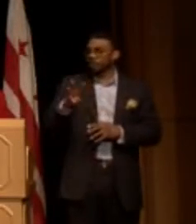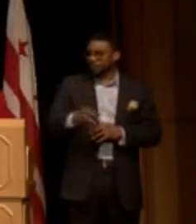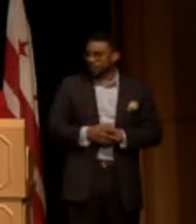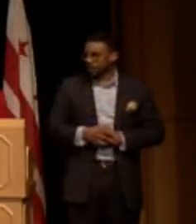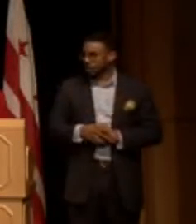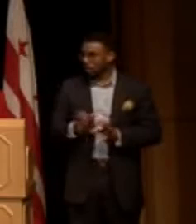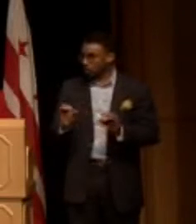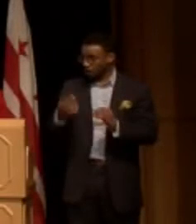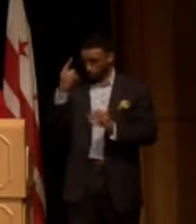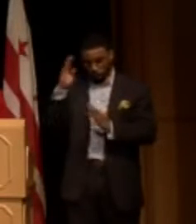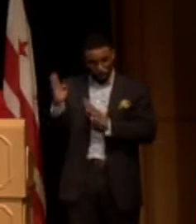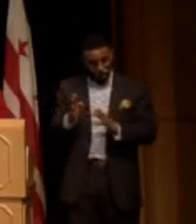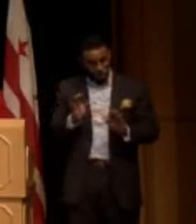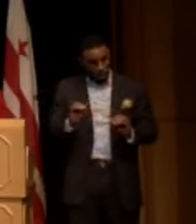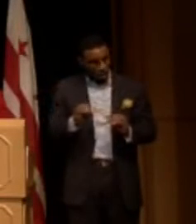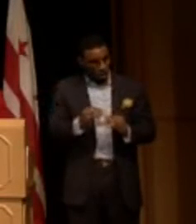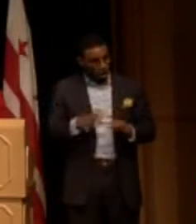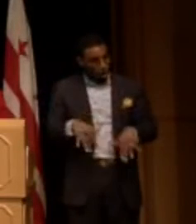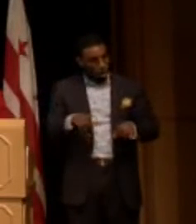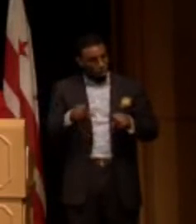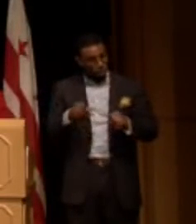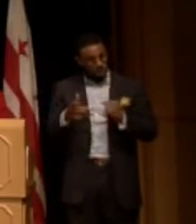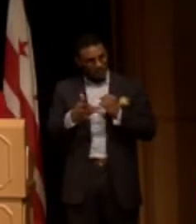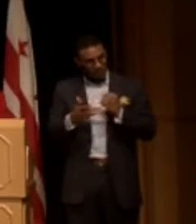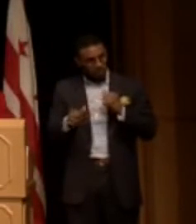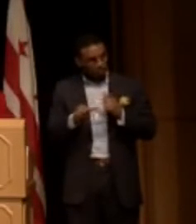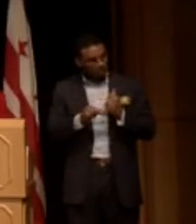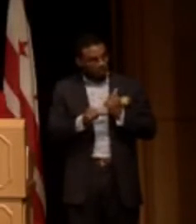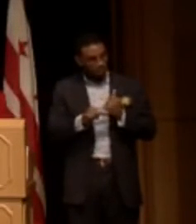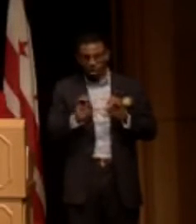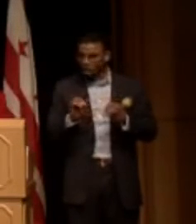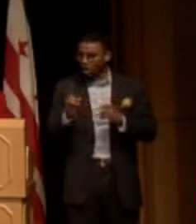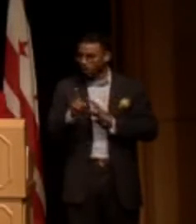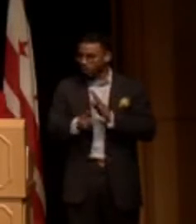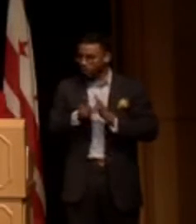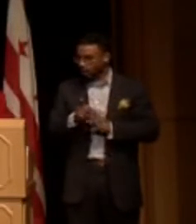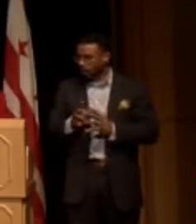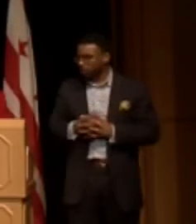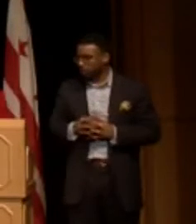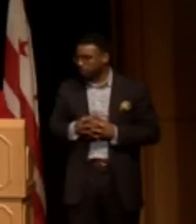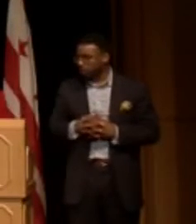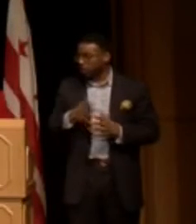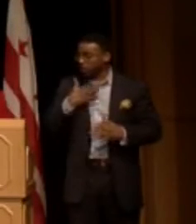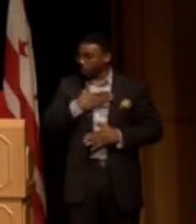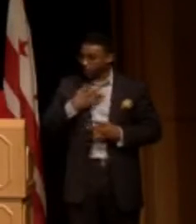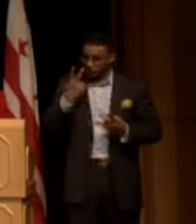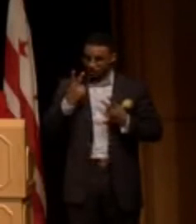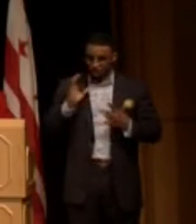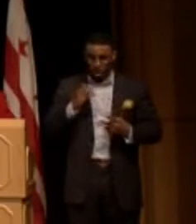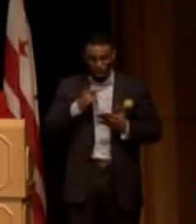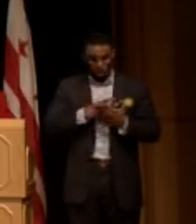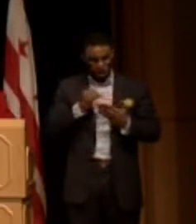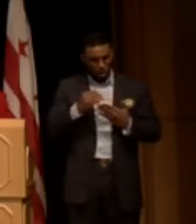THE OFFICE OF PLANNING IS ALSO HOSTING TECHNICAL ASSISTANCE OFFICE HOURS. PLEASE VISIT OUR PROJECT WEBSITE